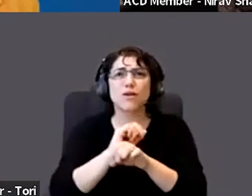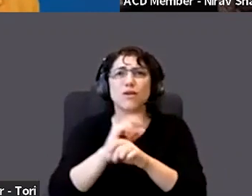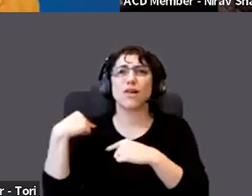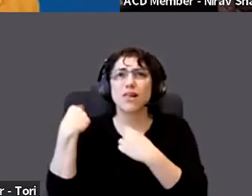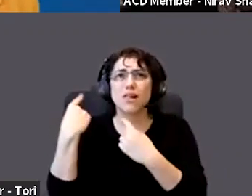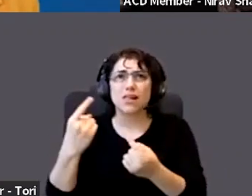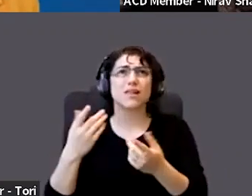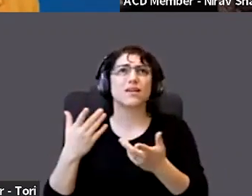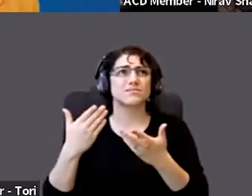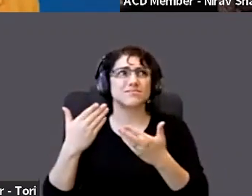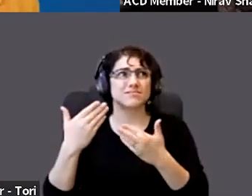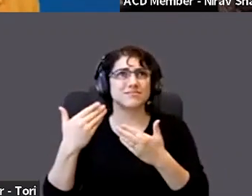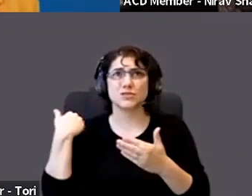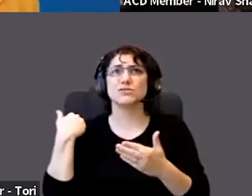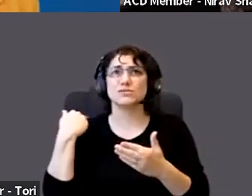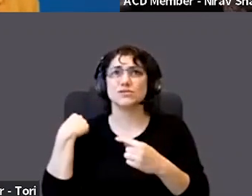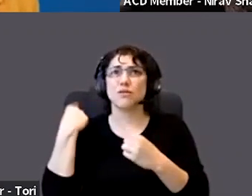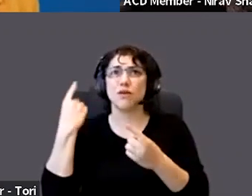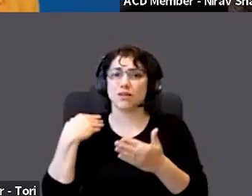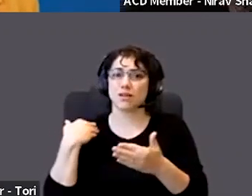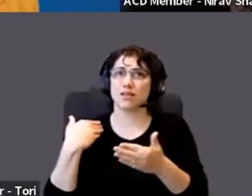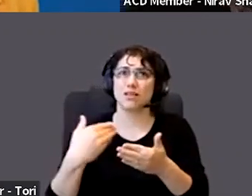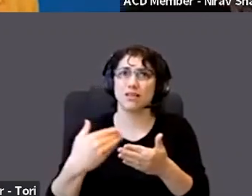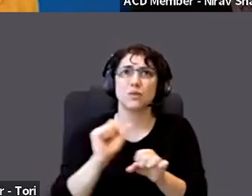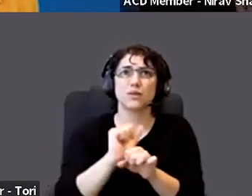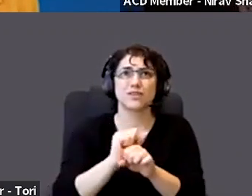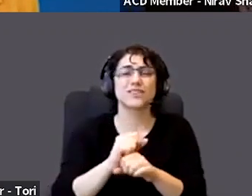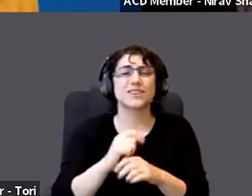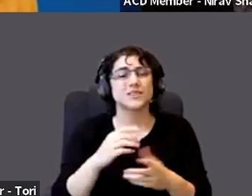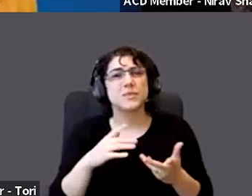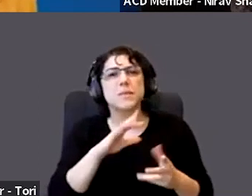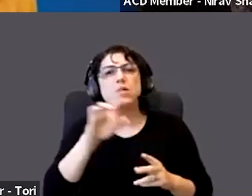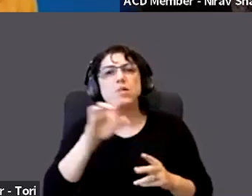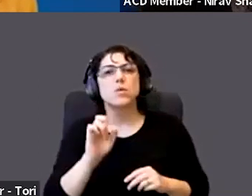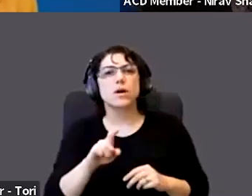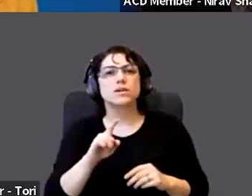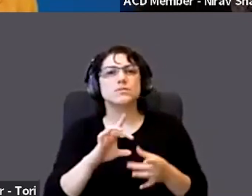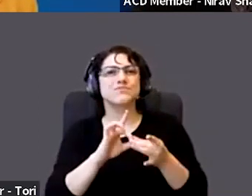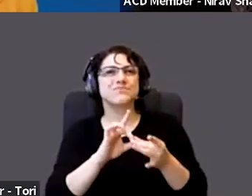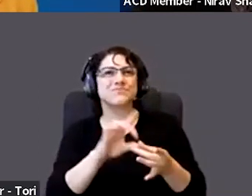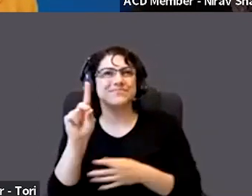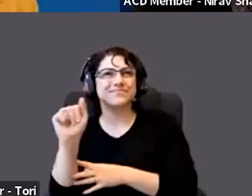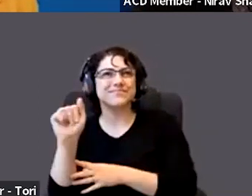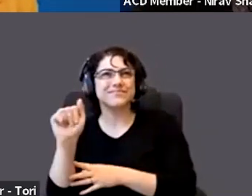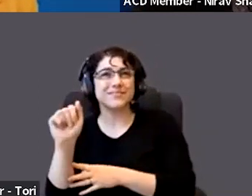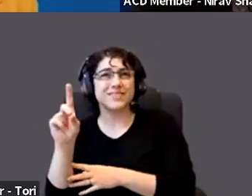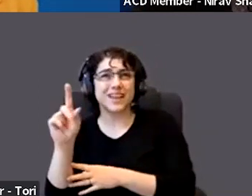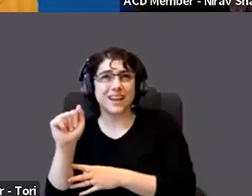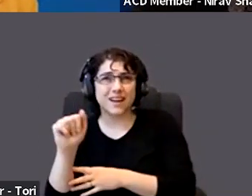And then my question related to just authorities, and I -- for data; and I'm wondering if you had hurdles to overcome